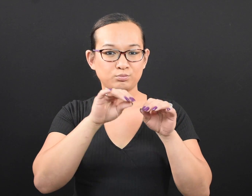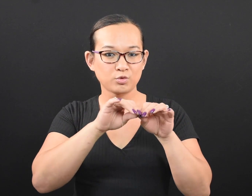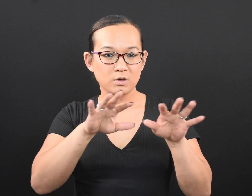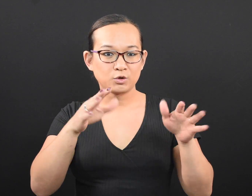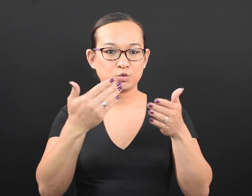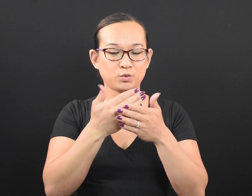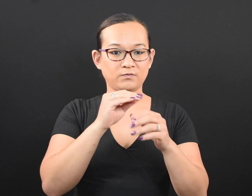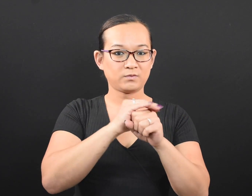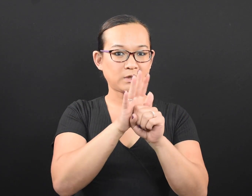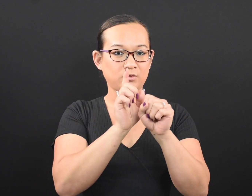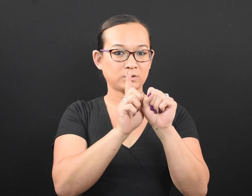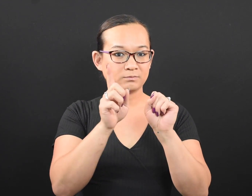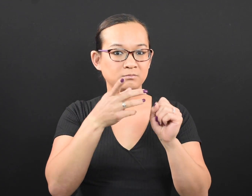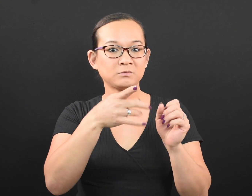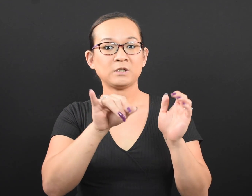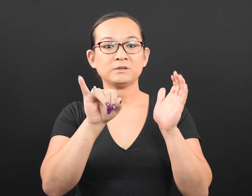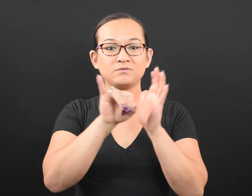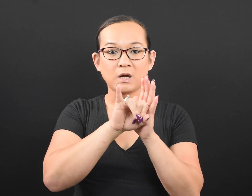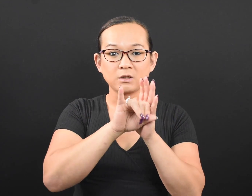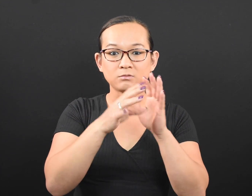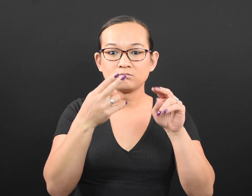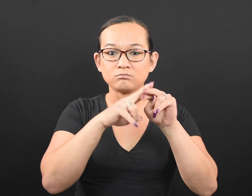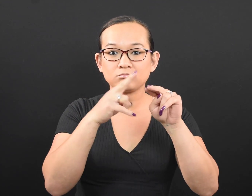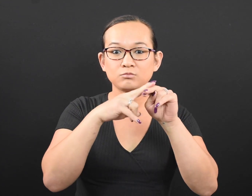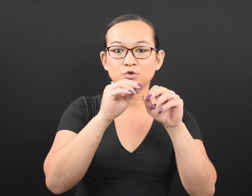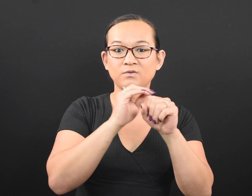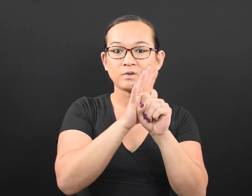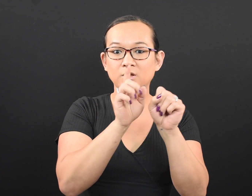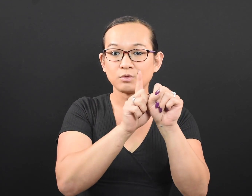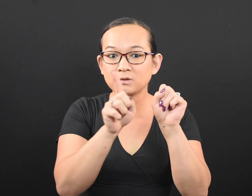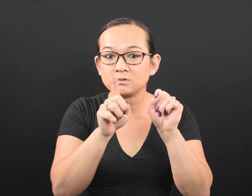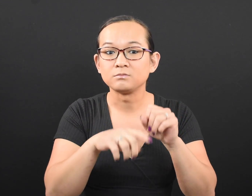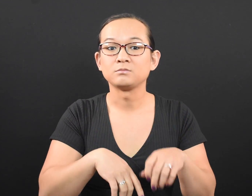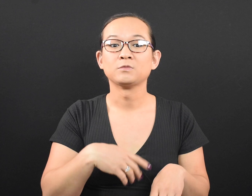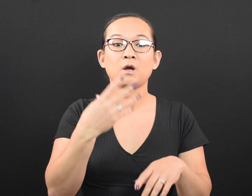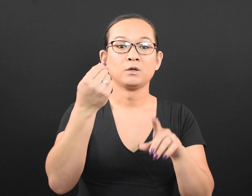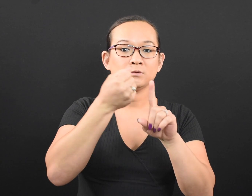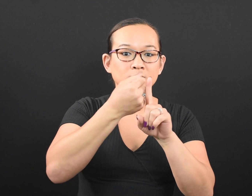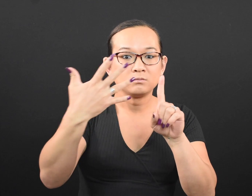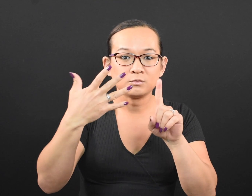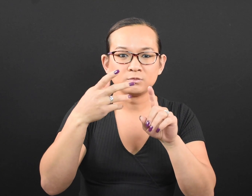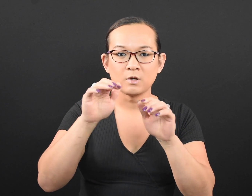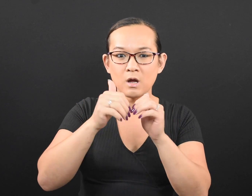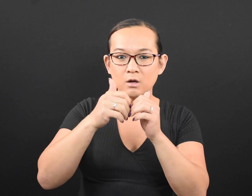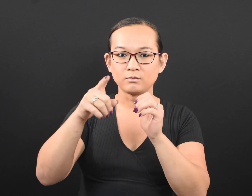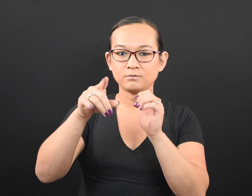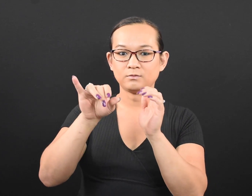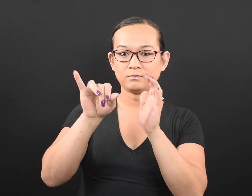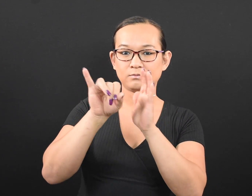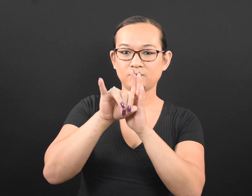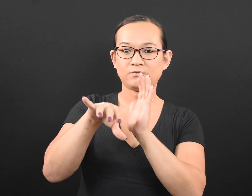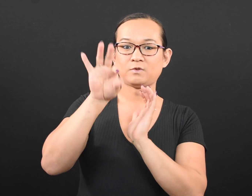the spread of identified variants, characterize emerging viral variants, and expand its ability to